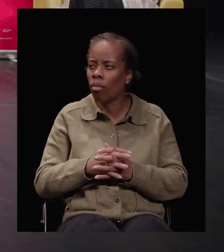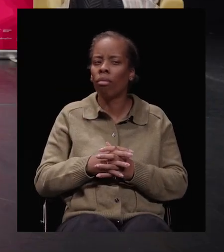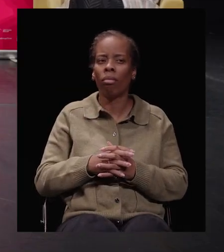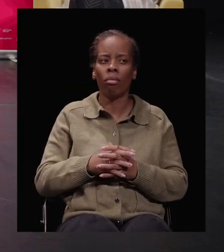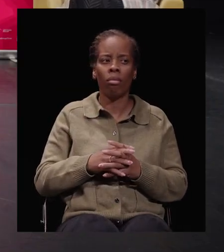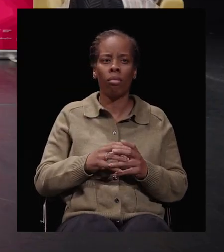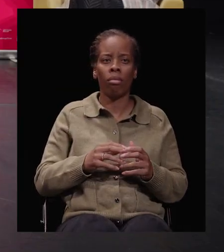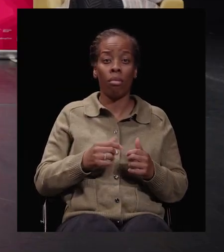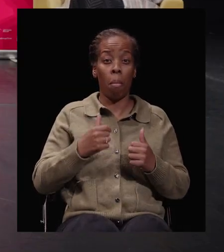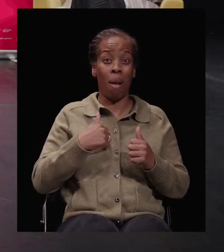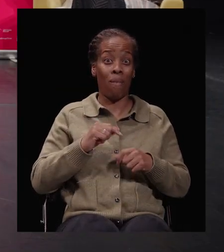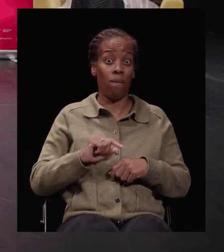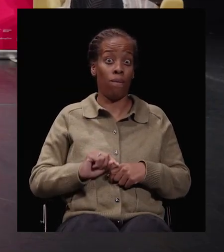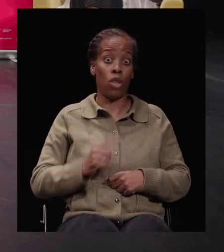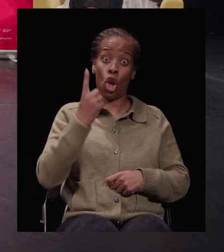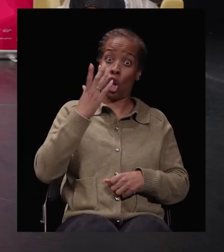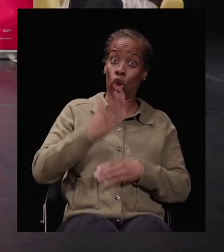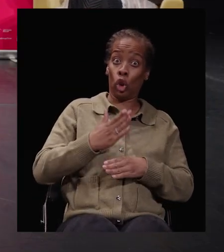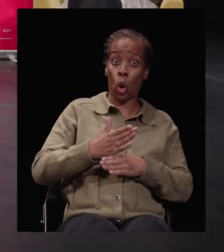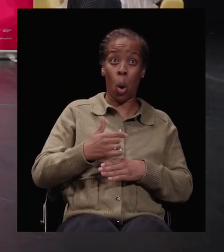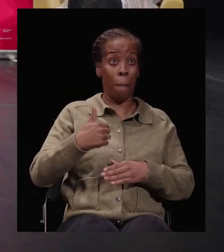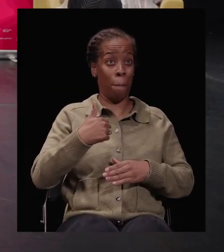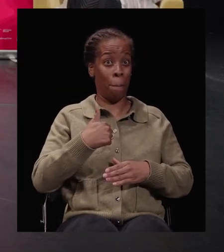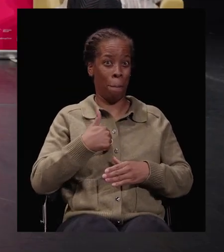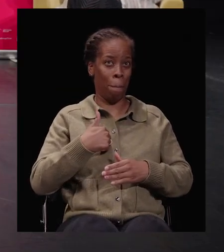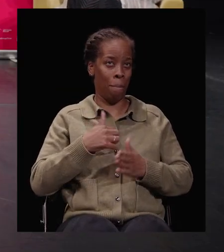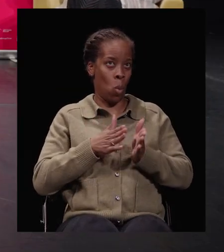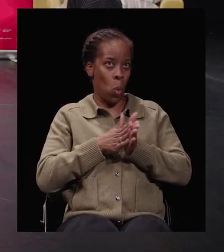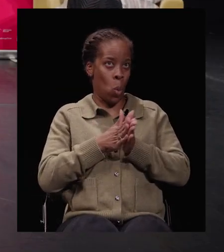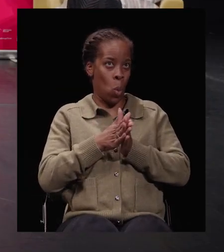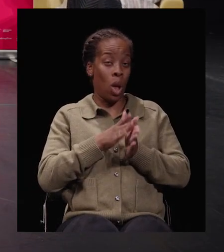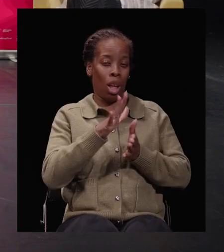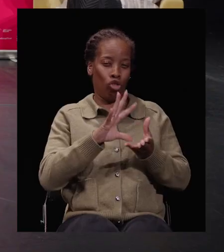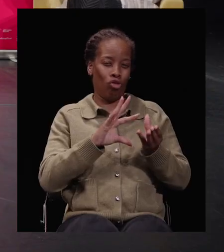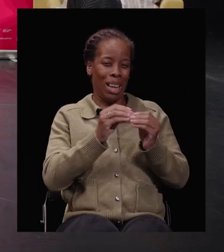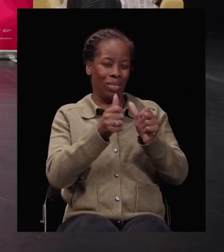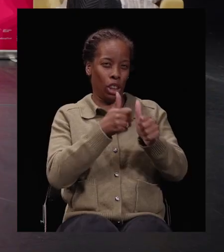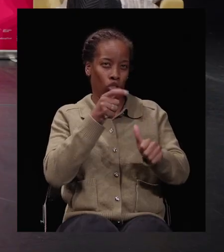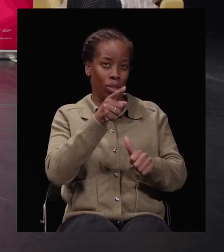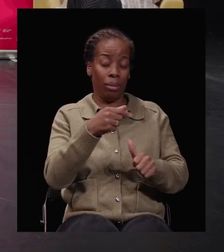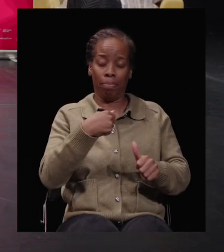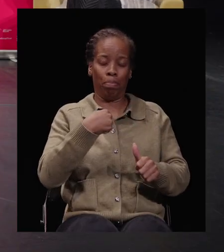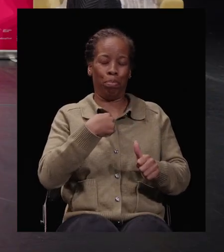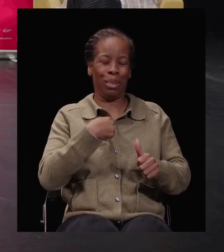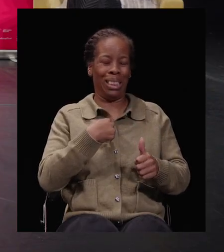the first job I'm really passionate about that I wanted to go for and it was in the creative industries, but I didn't part because when I looked